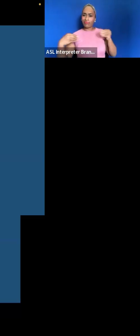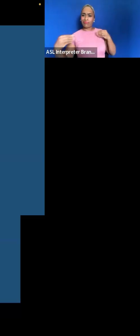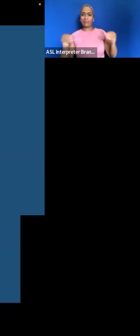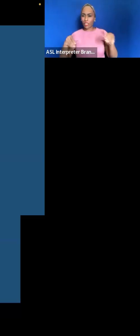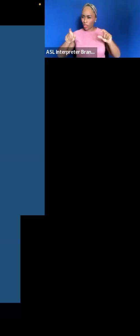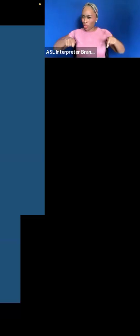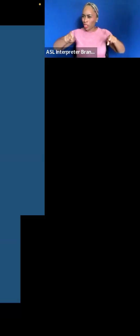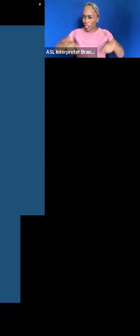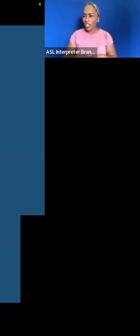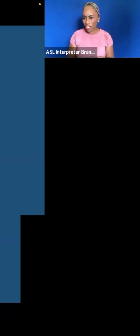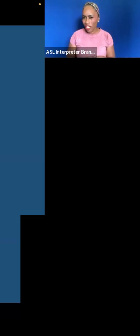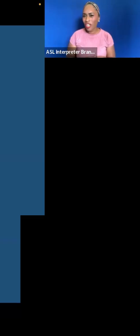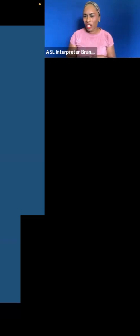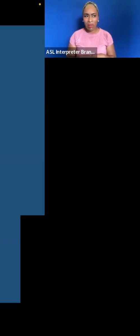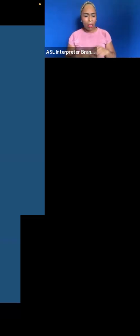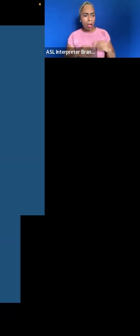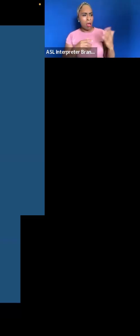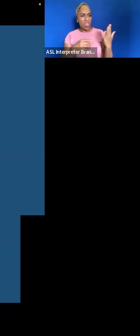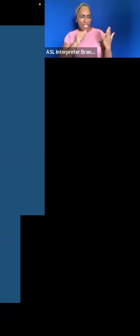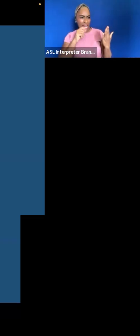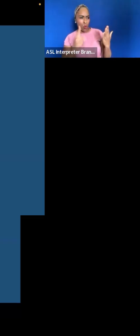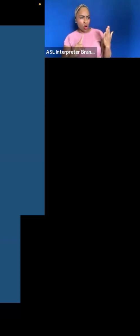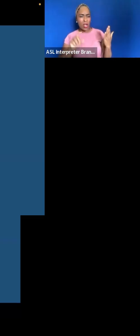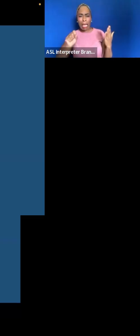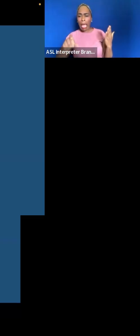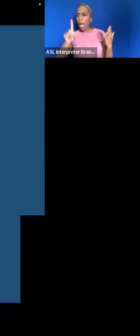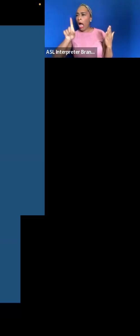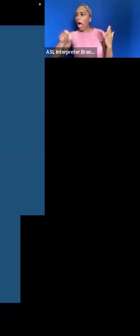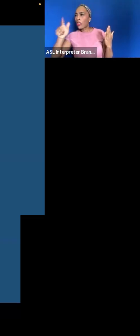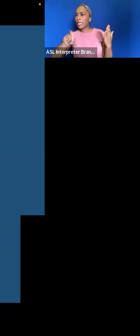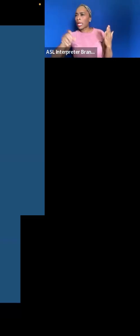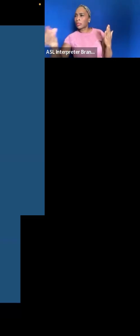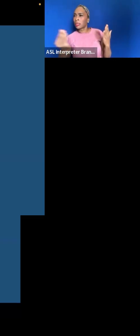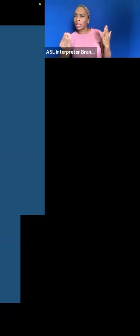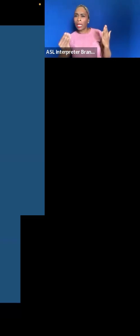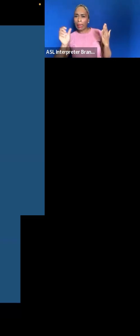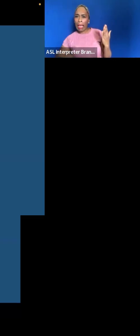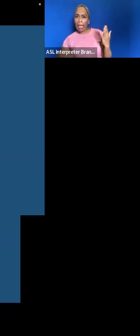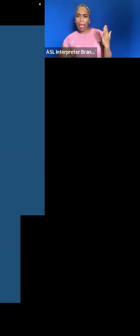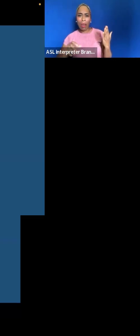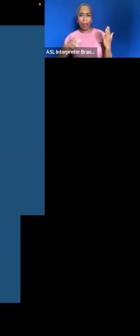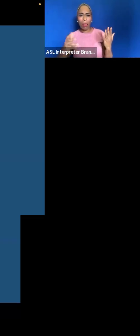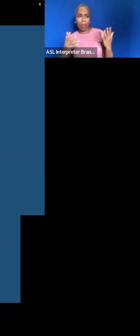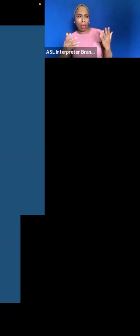pull subtests from different measures to get what they need and then only report what they can report.